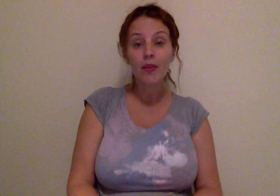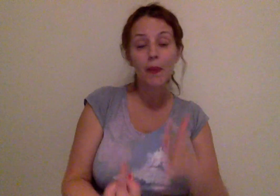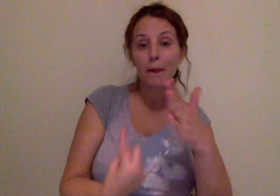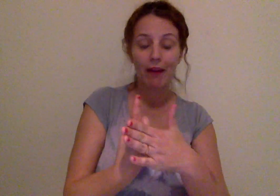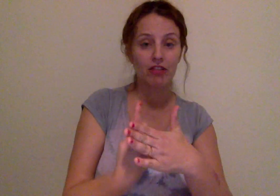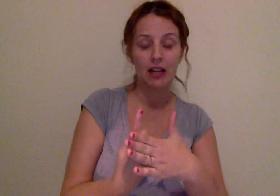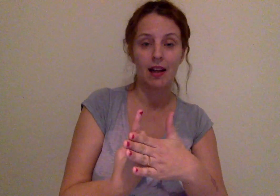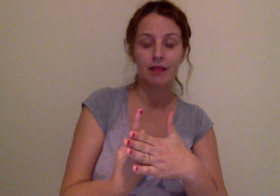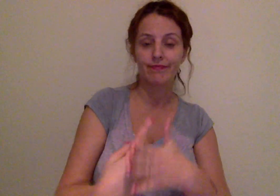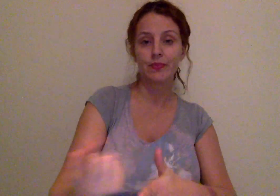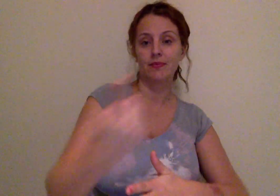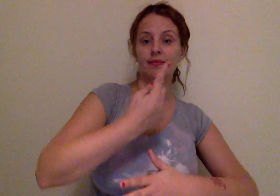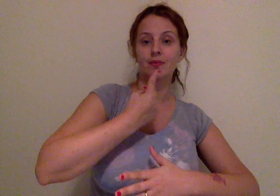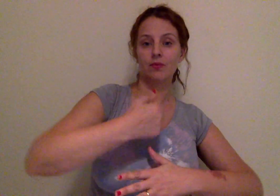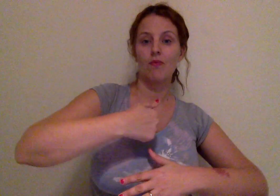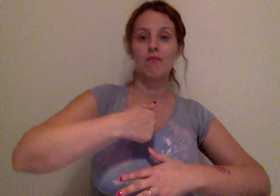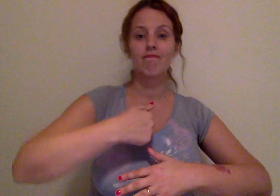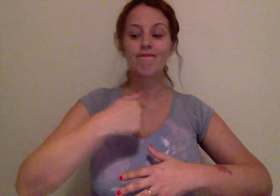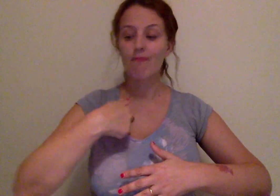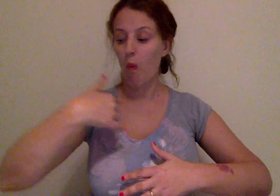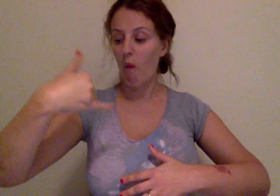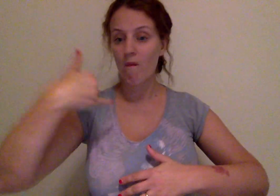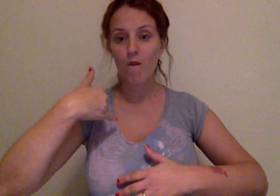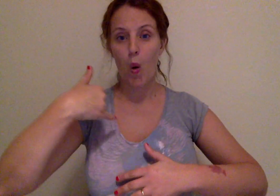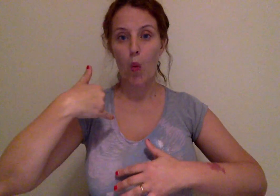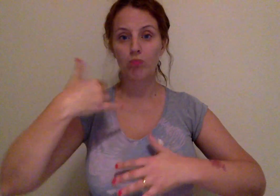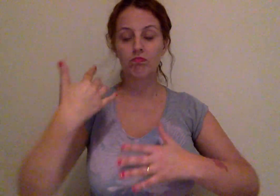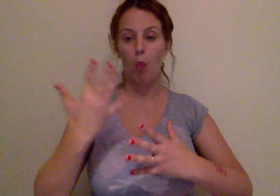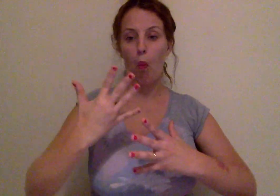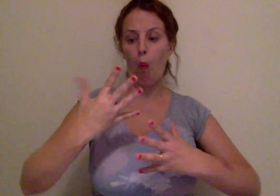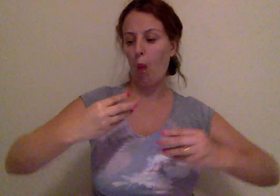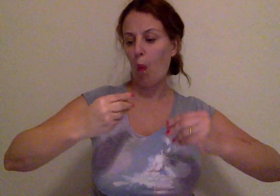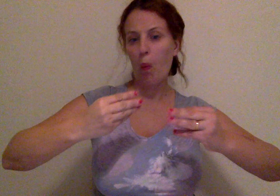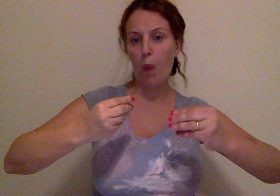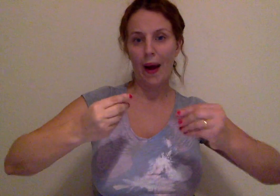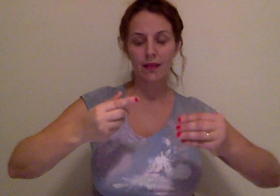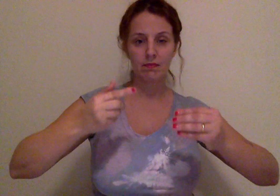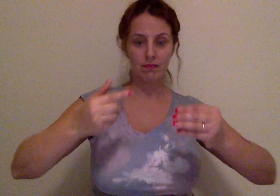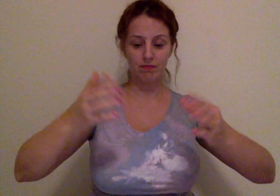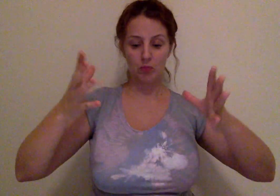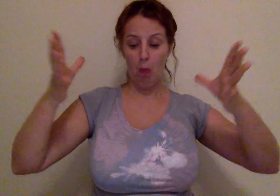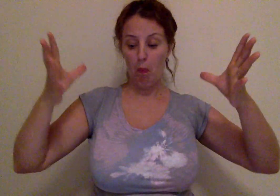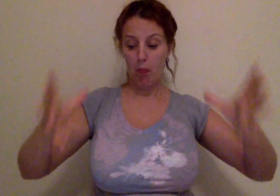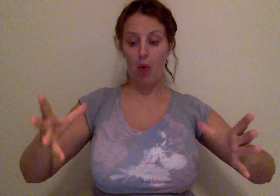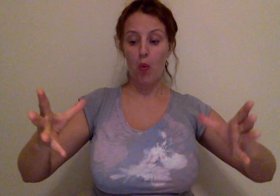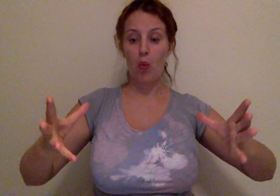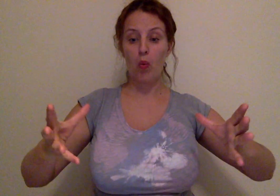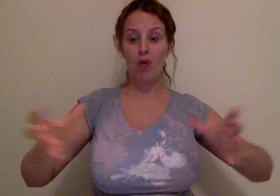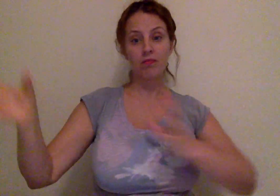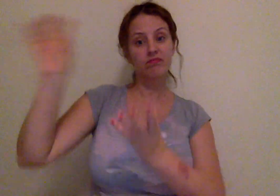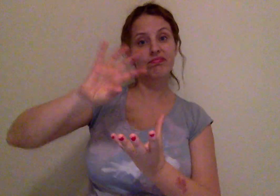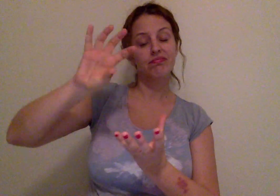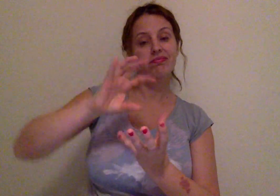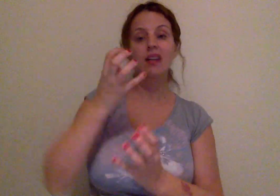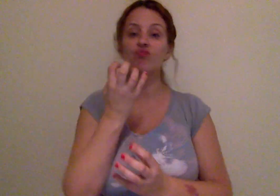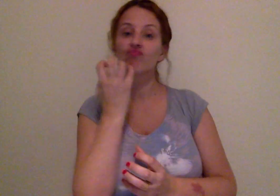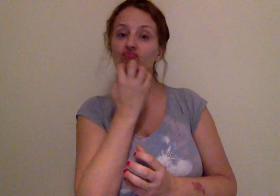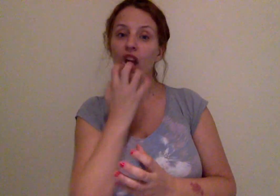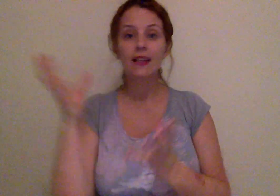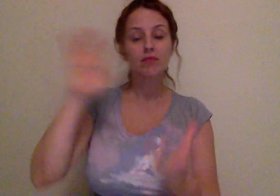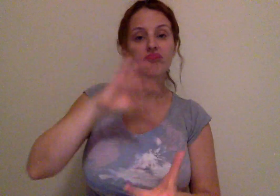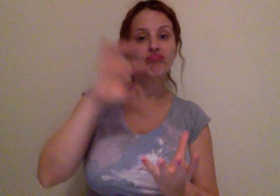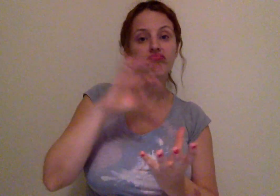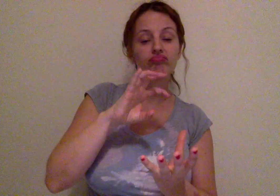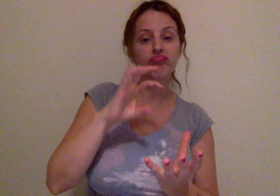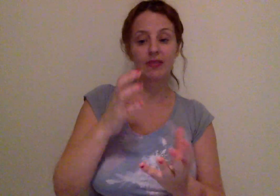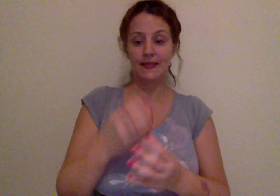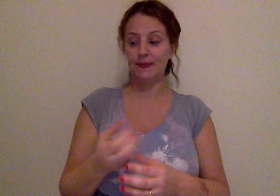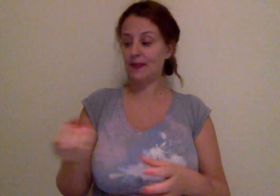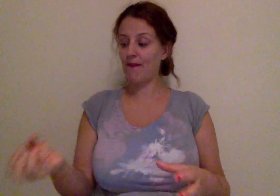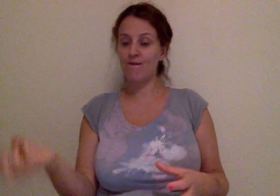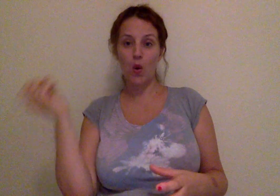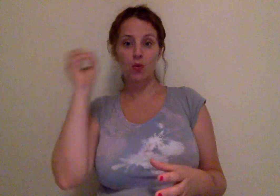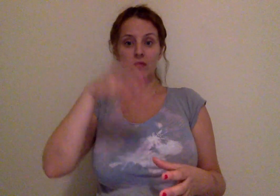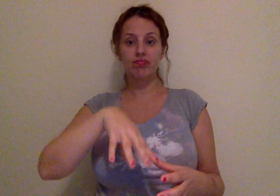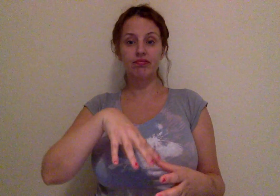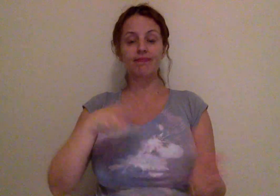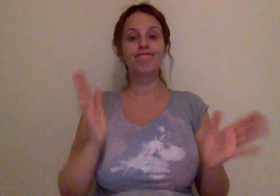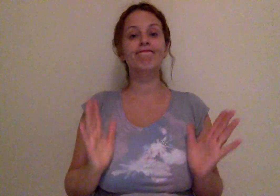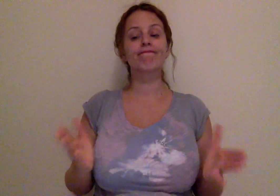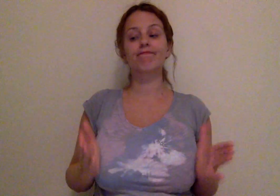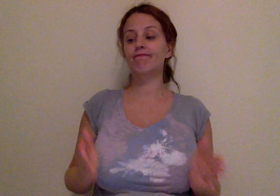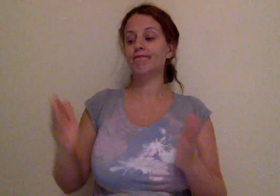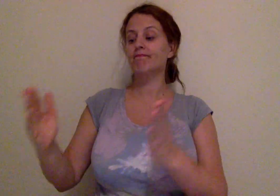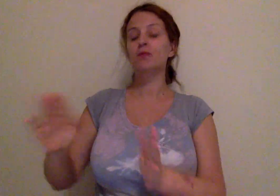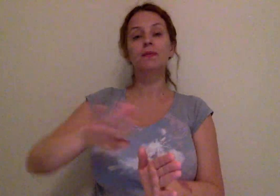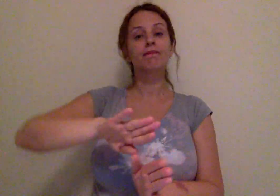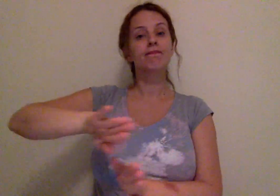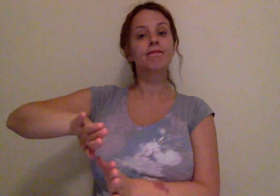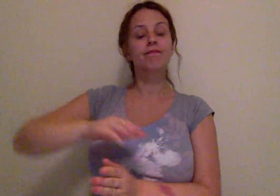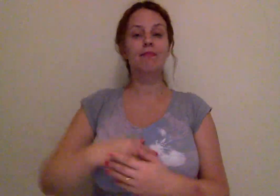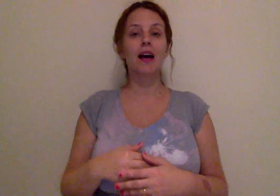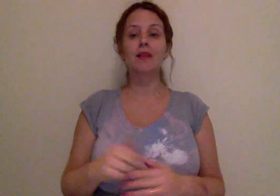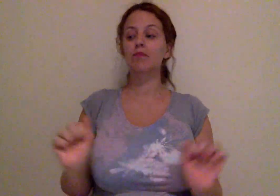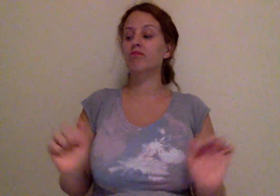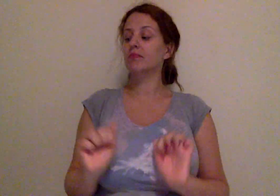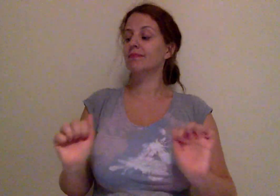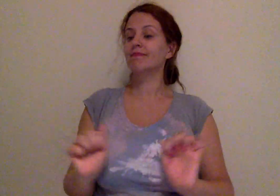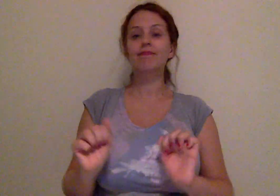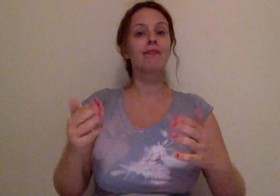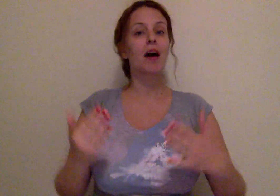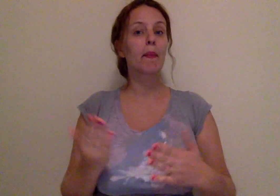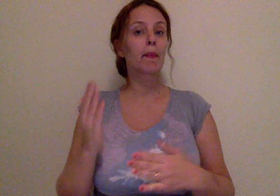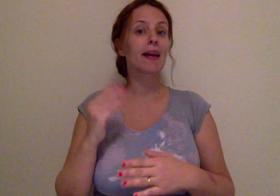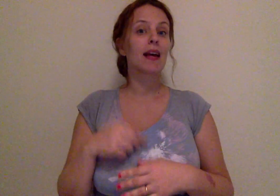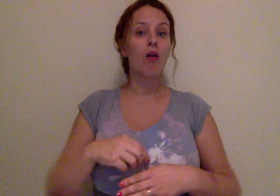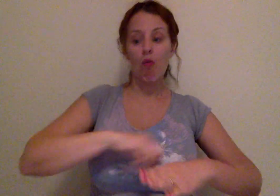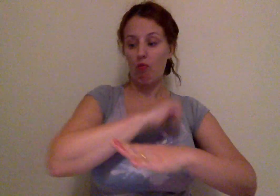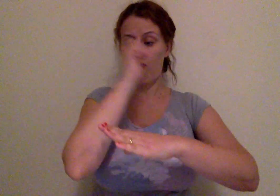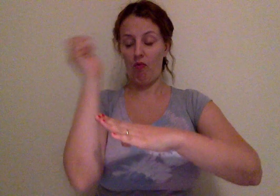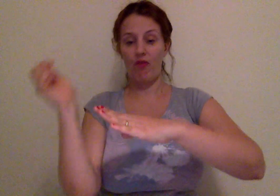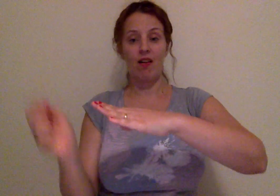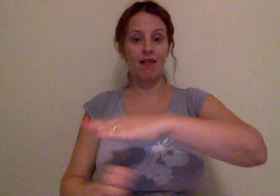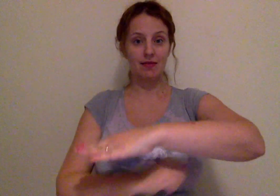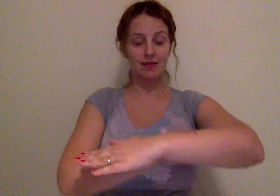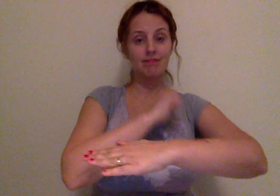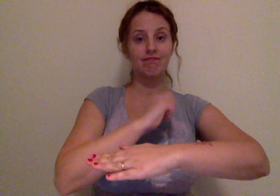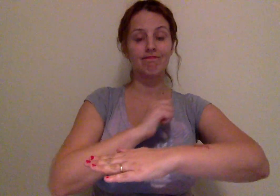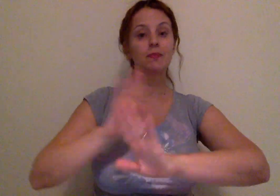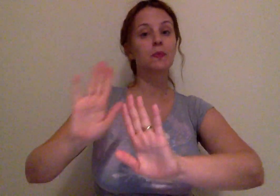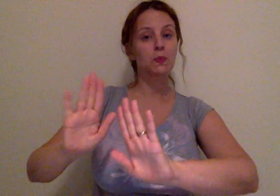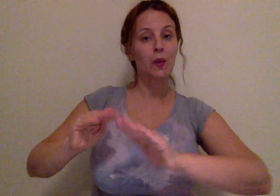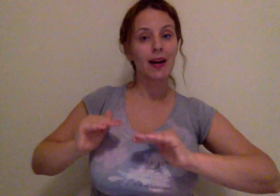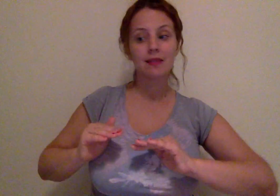Apparently told phone wet, bowl rice, phone in, wait over night leave,